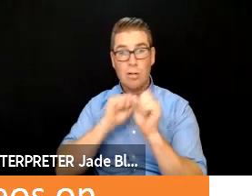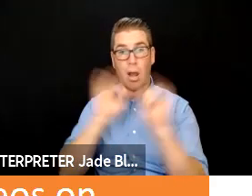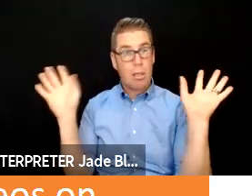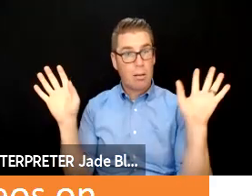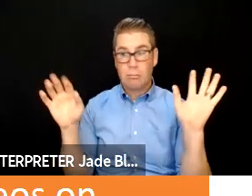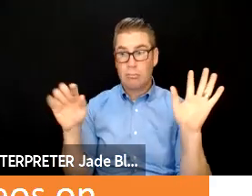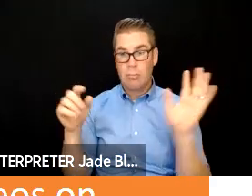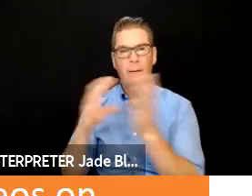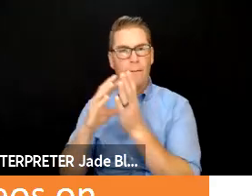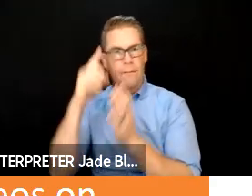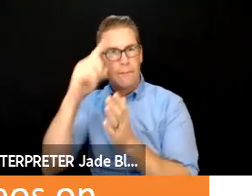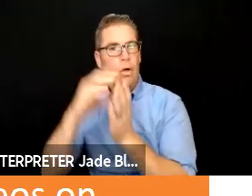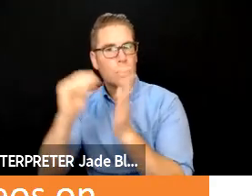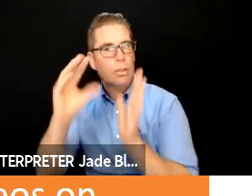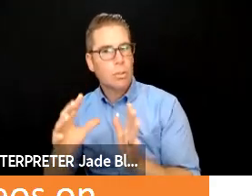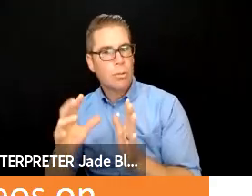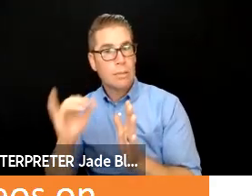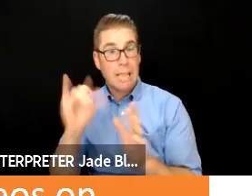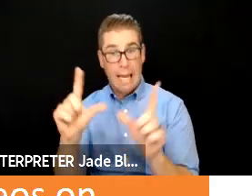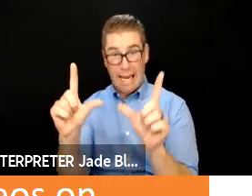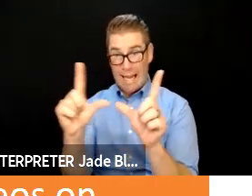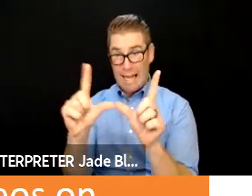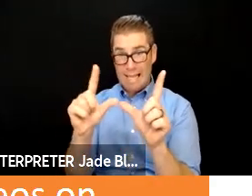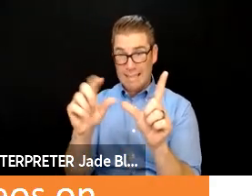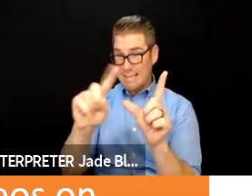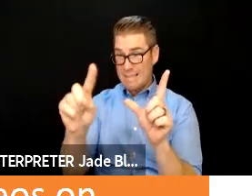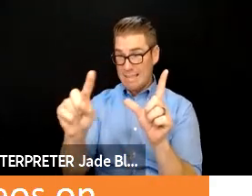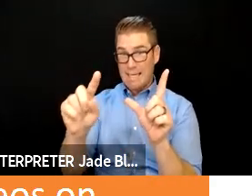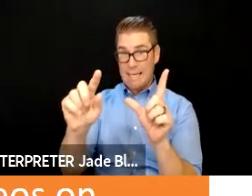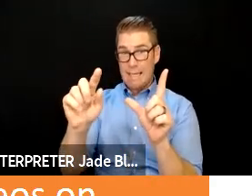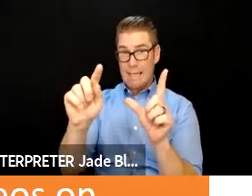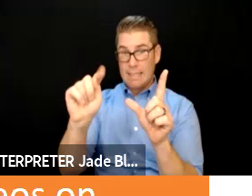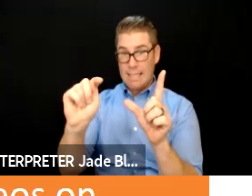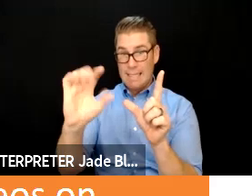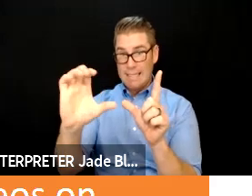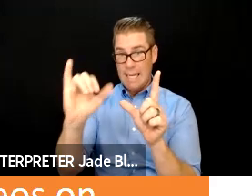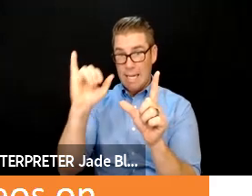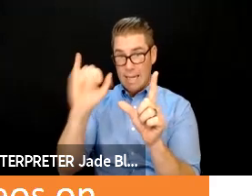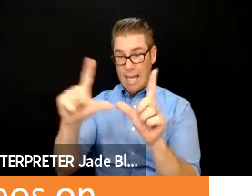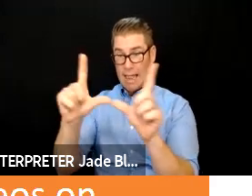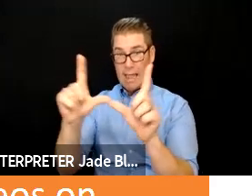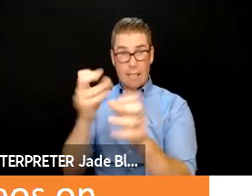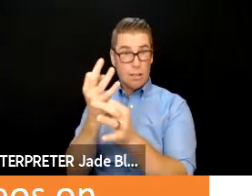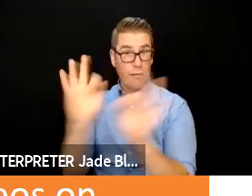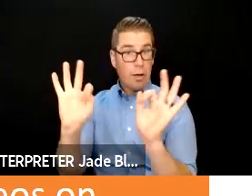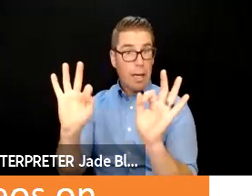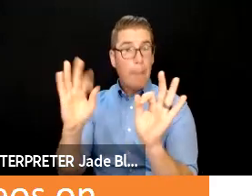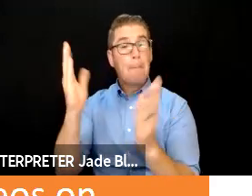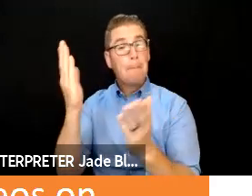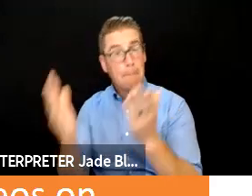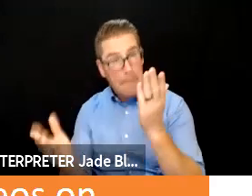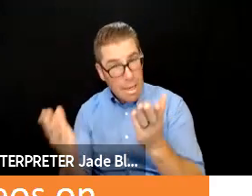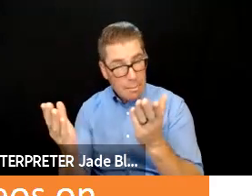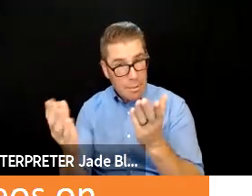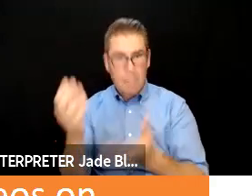Sally Potter: The license on etc is not necessarily free. Okay. So, examples of those would be